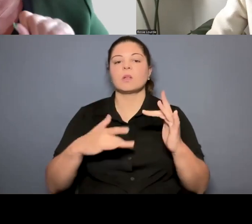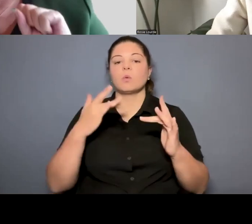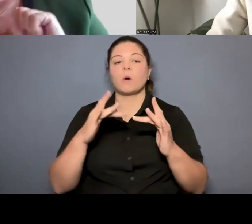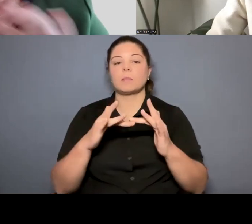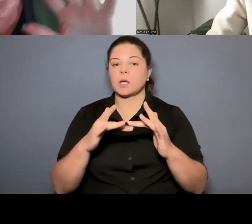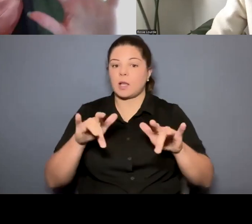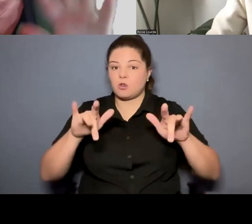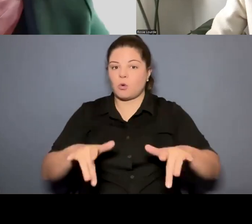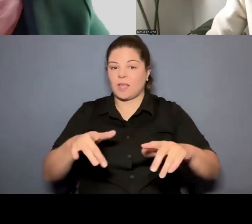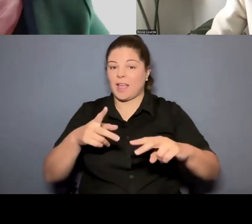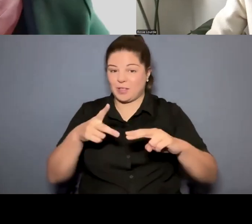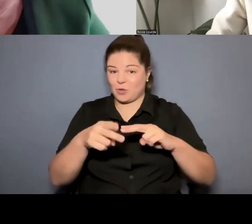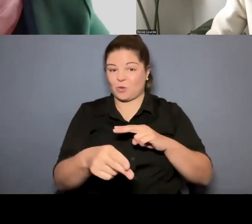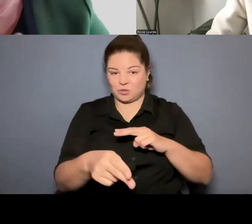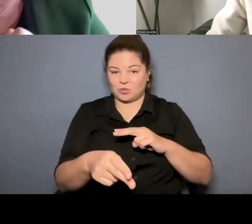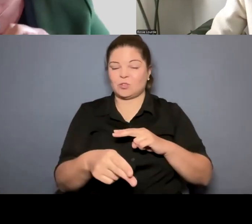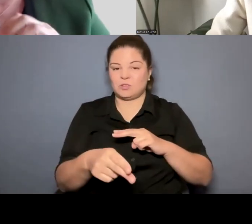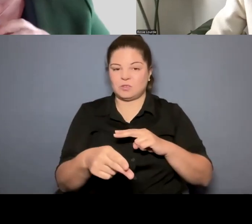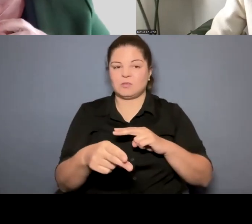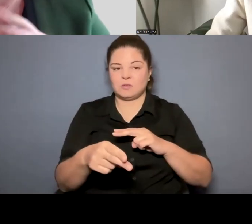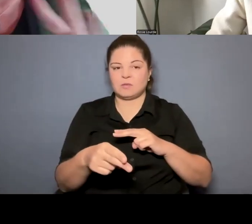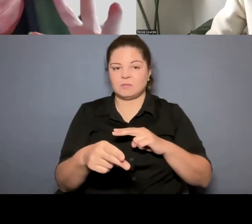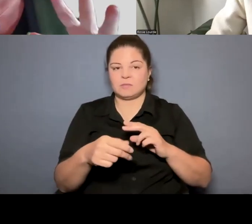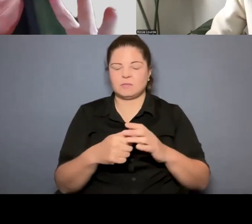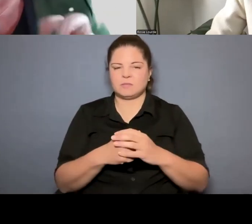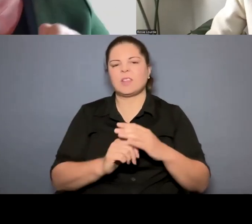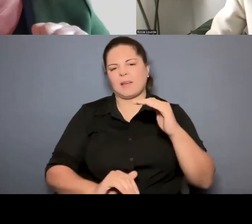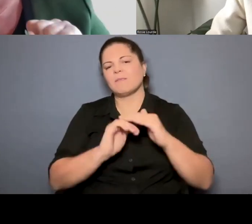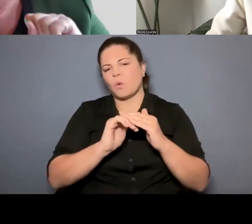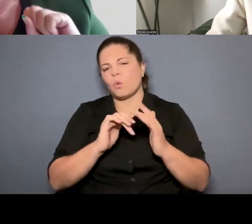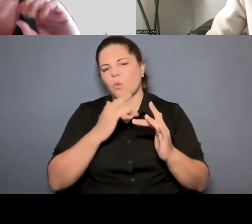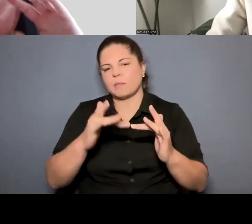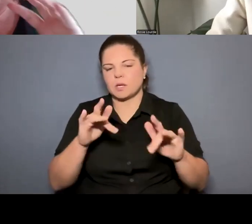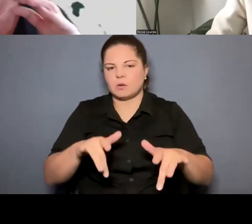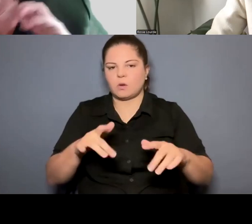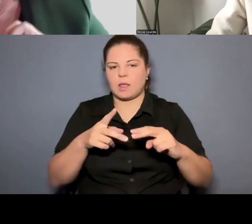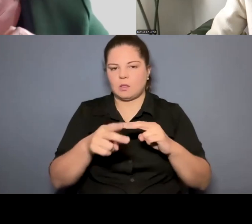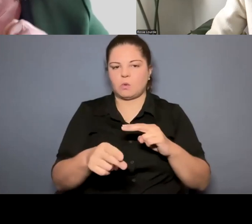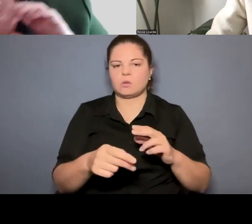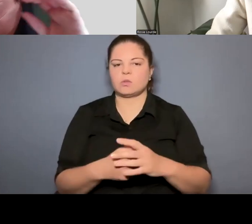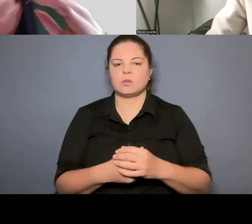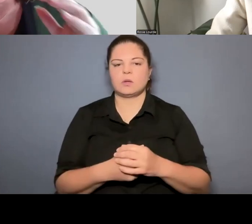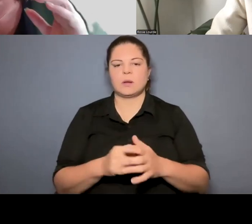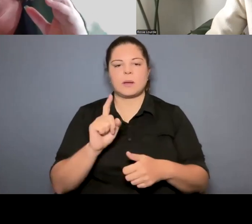yet, although all these --sorry, the full website isn't launched but all these resources are there,